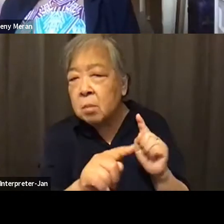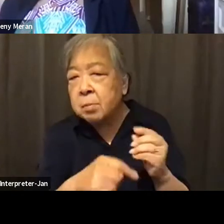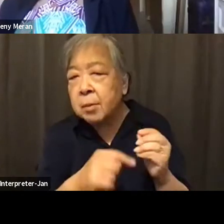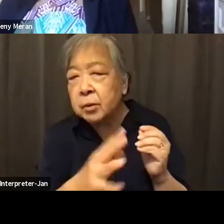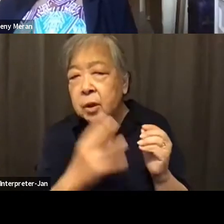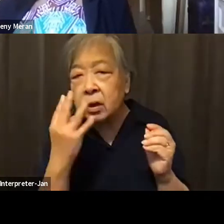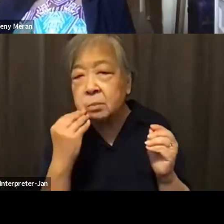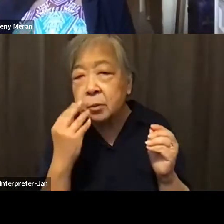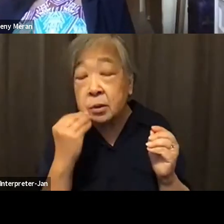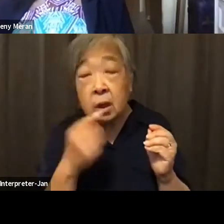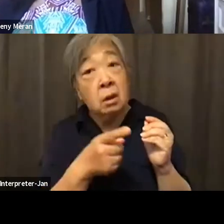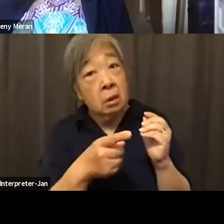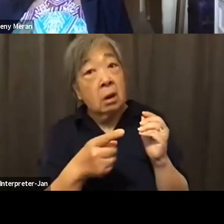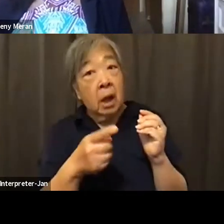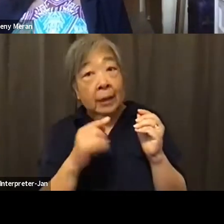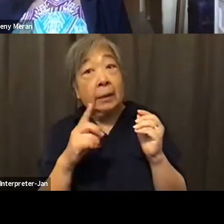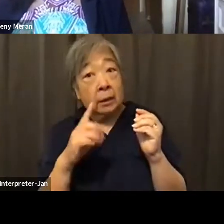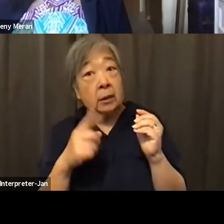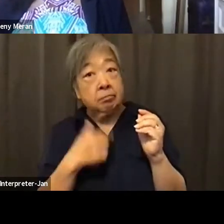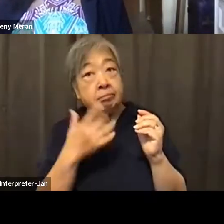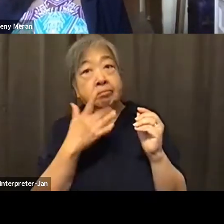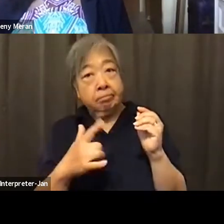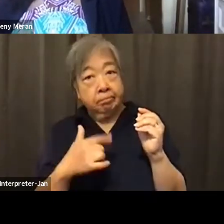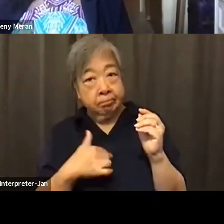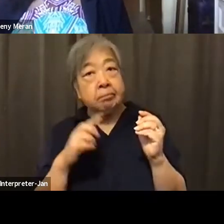I actually was fortunate to have the opportunity to do so.